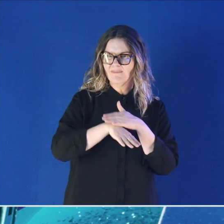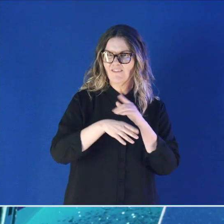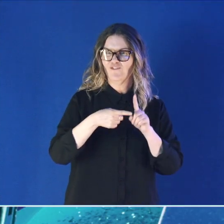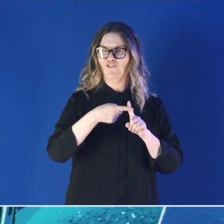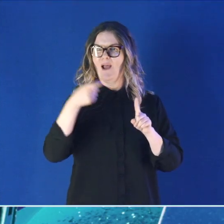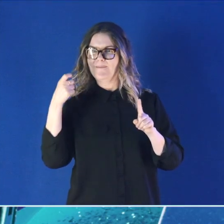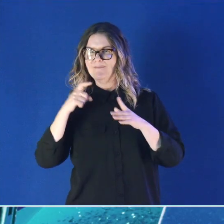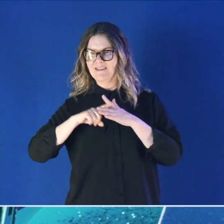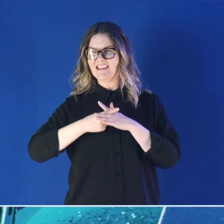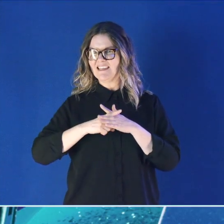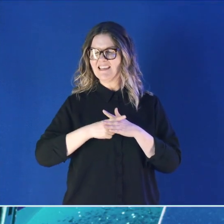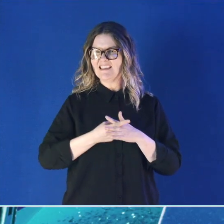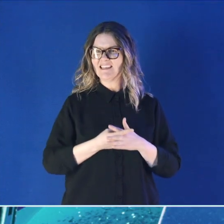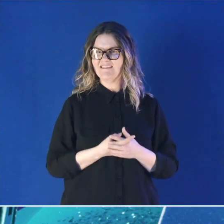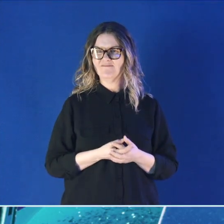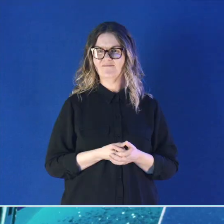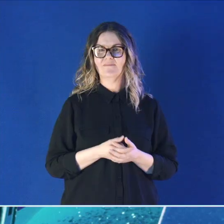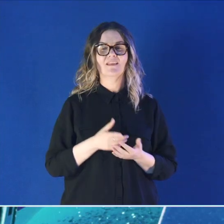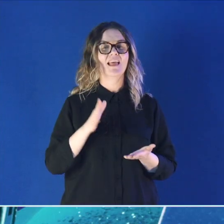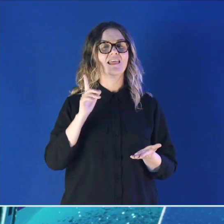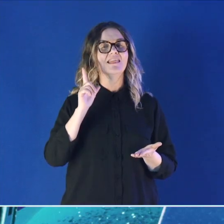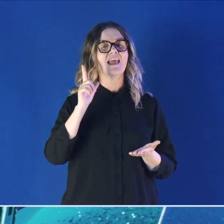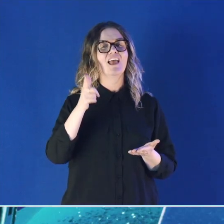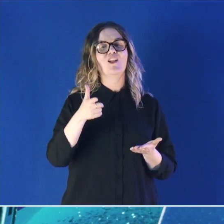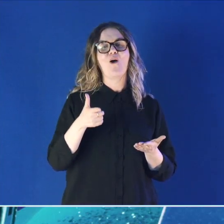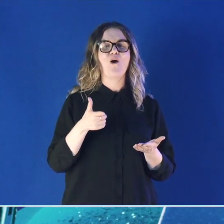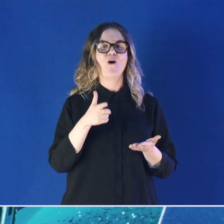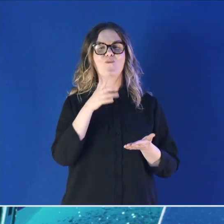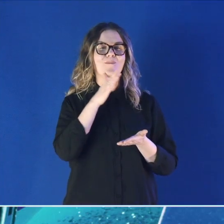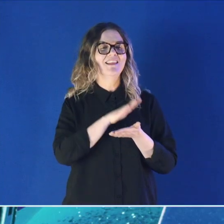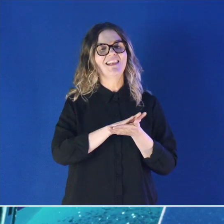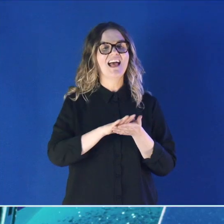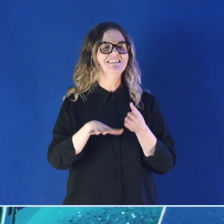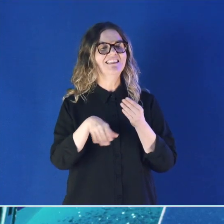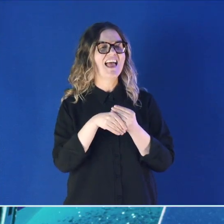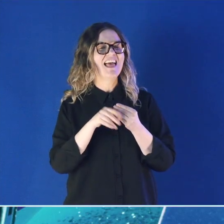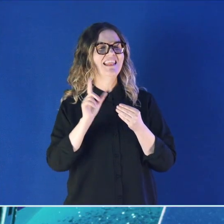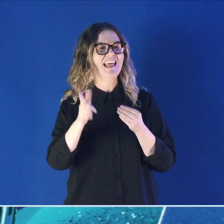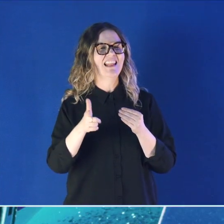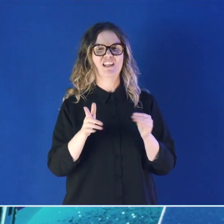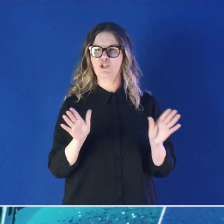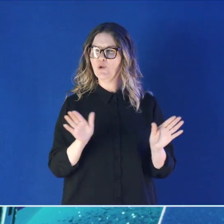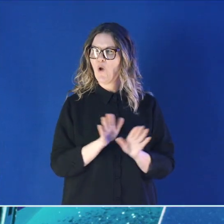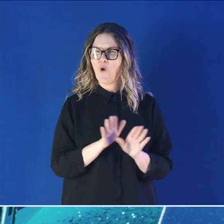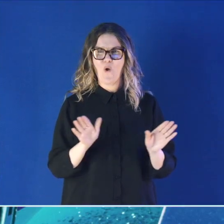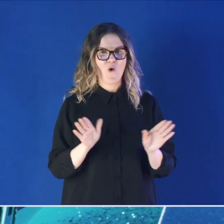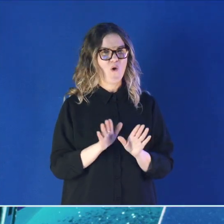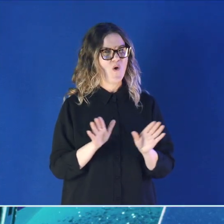It's something that you can go to a venue and you know that OneCourt is going to be there. Or you know that there's a sensory room